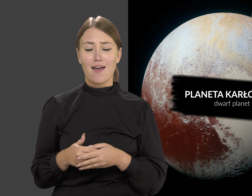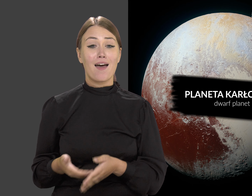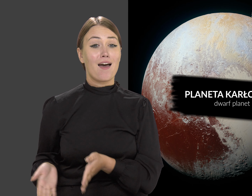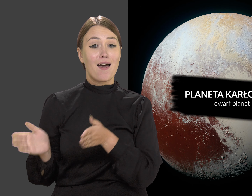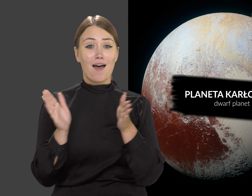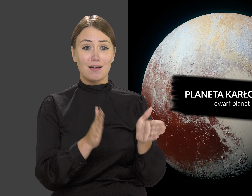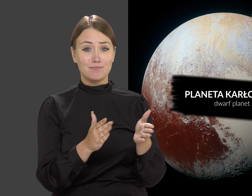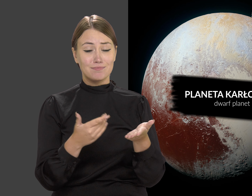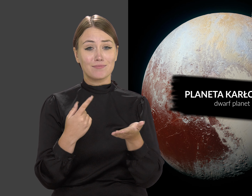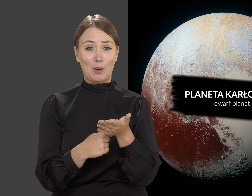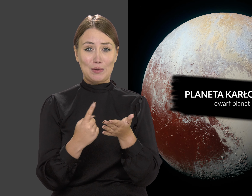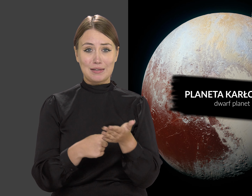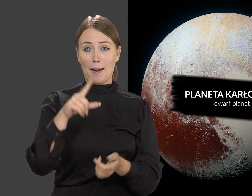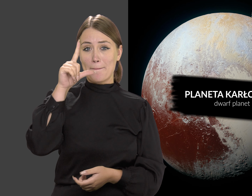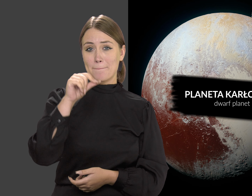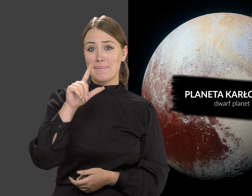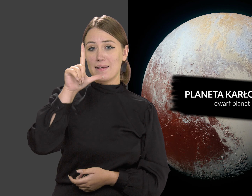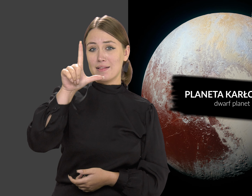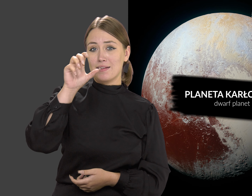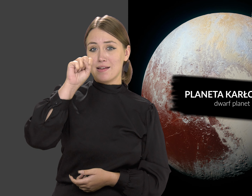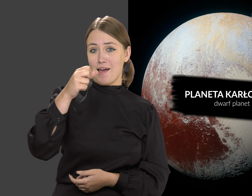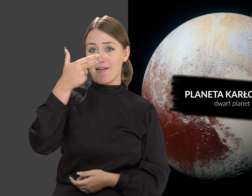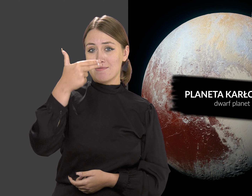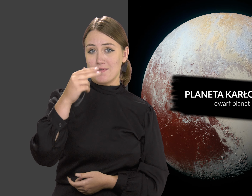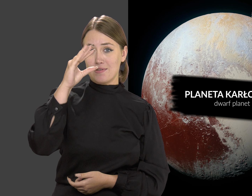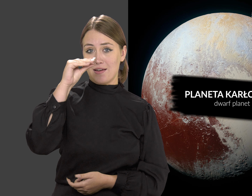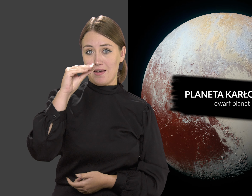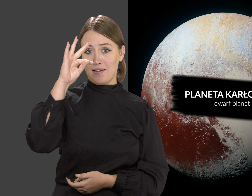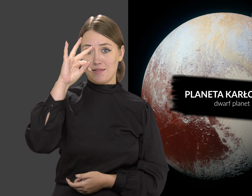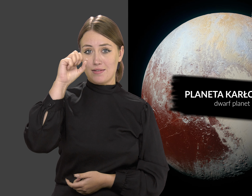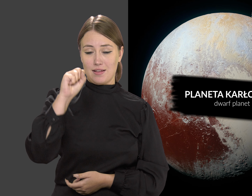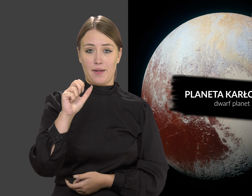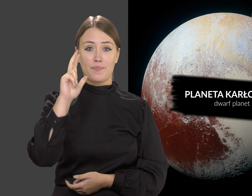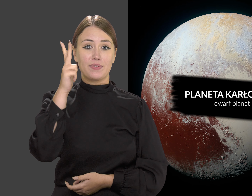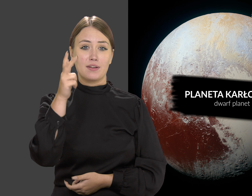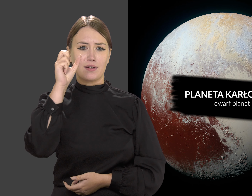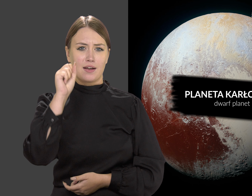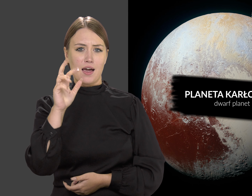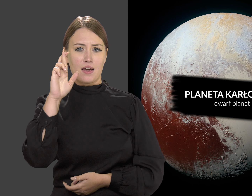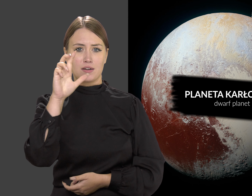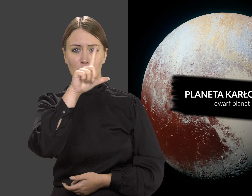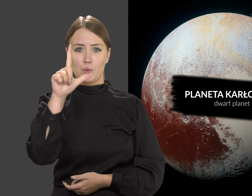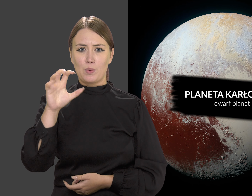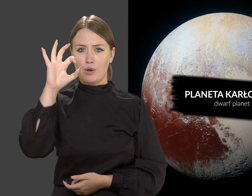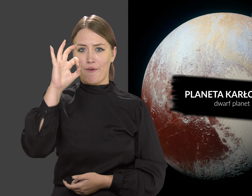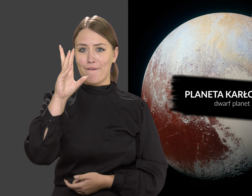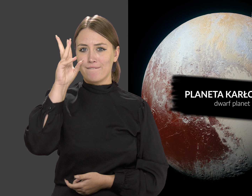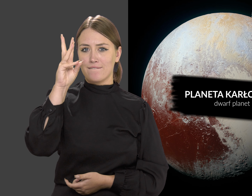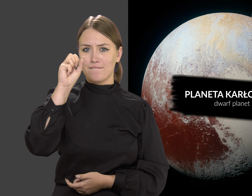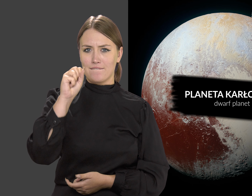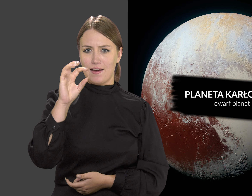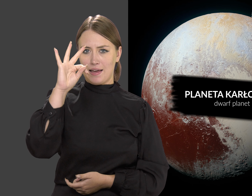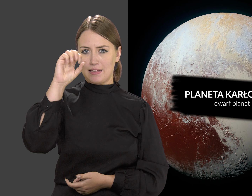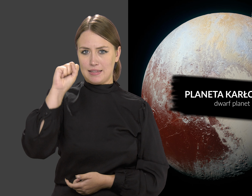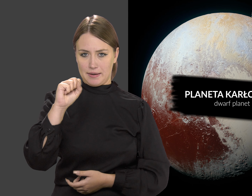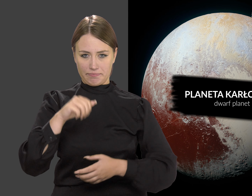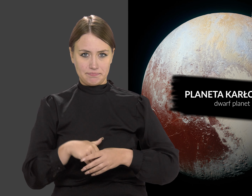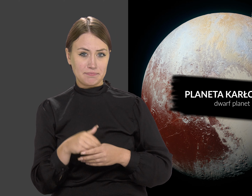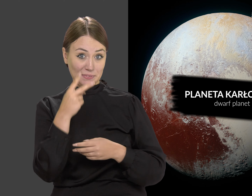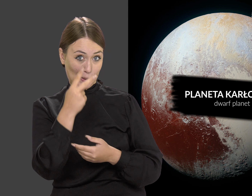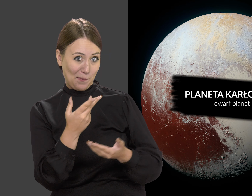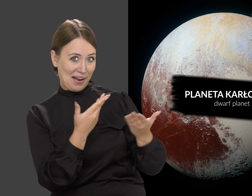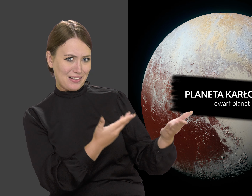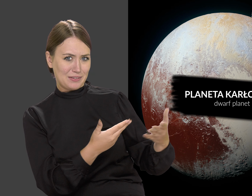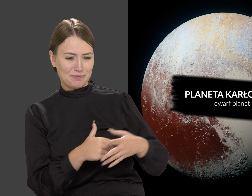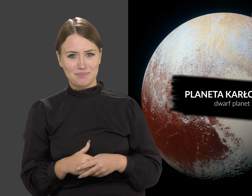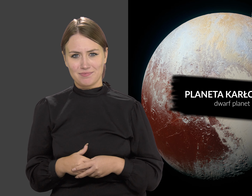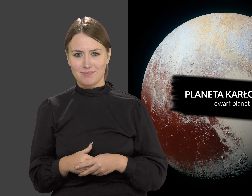And the last definition for today – a dwarf planet.